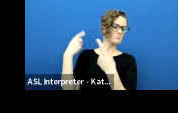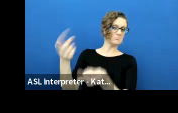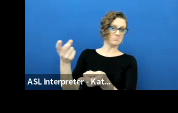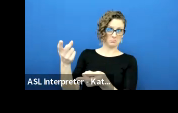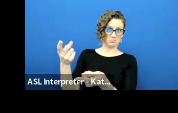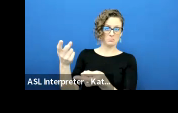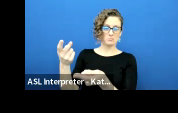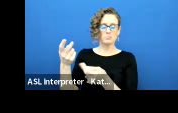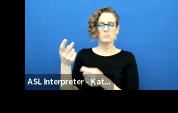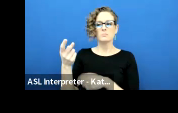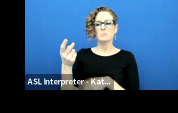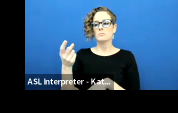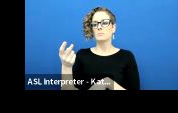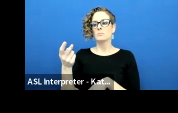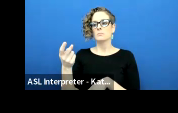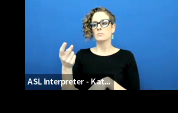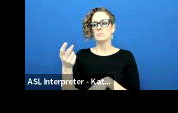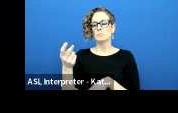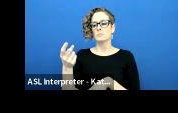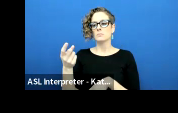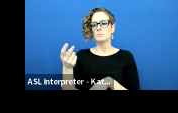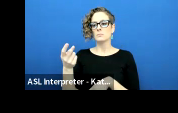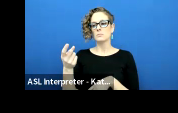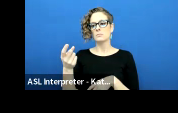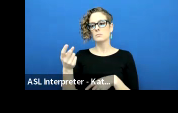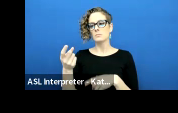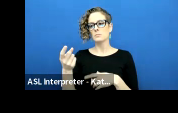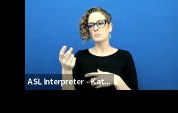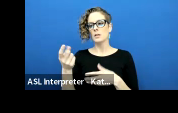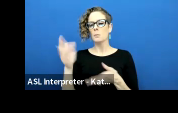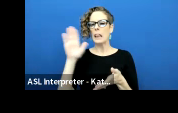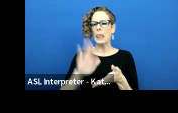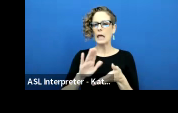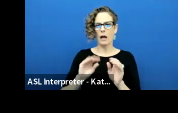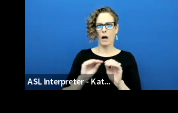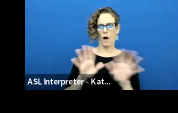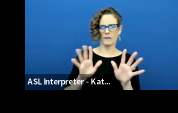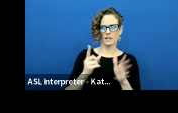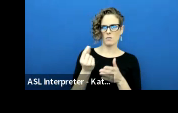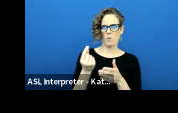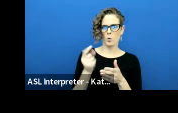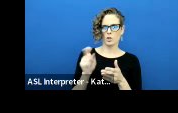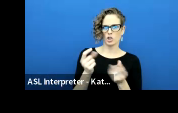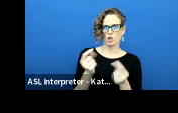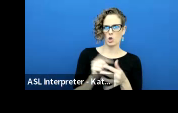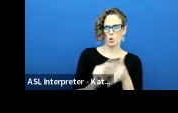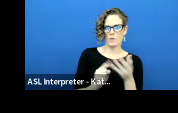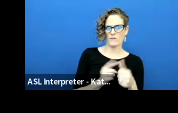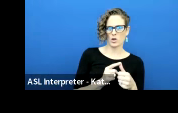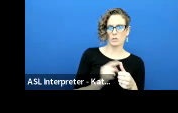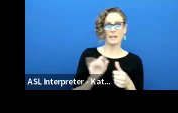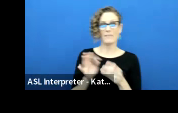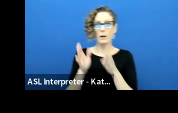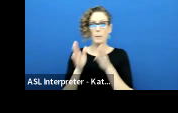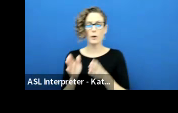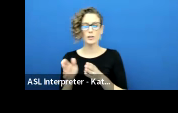um it'll be less obvious as to what the first things we should be looking at are but if somebody's brand new to the condition for example I've got a couple of of clients